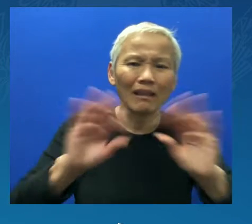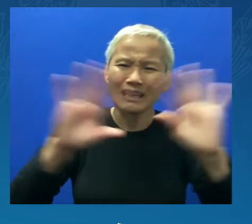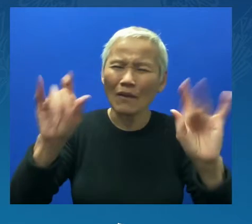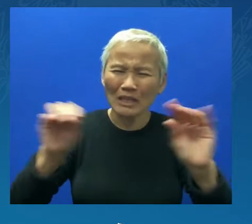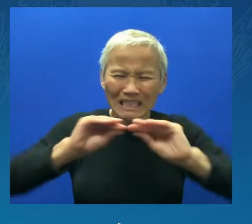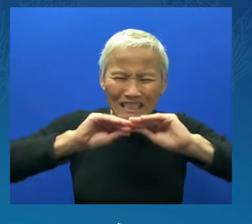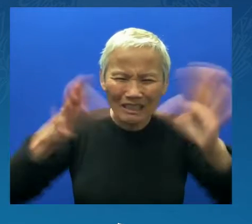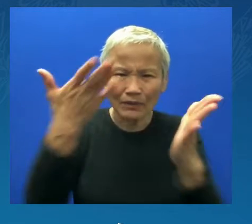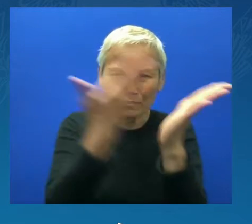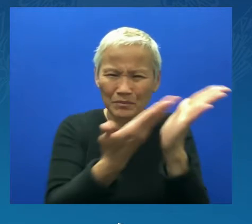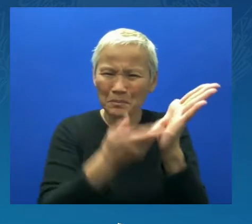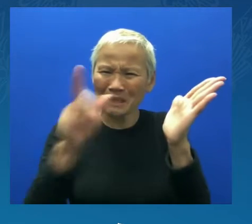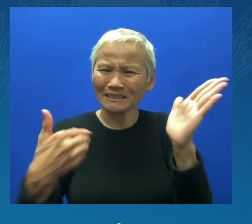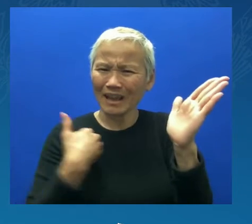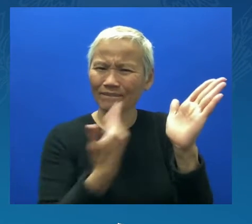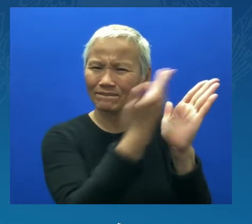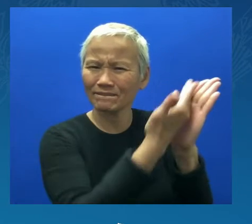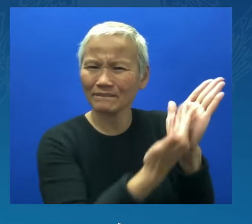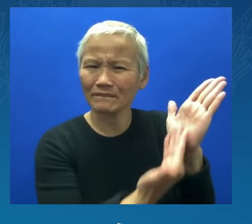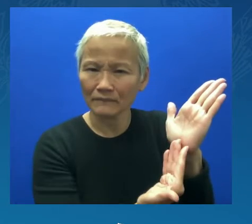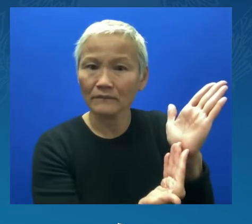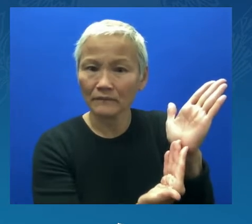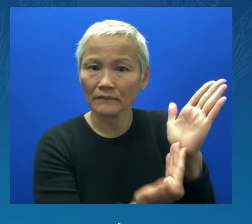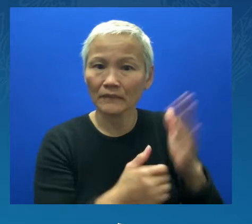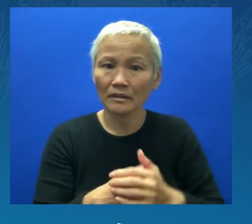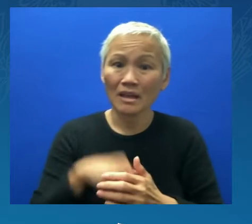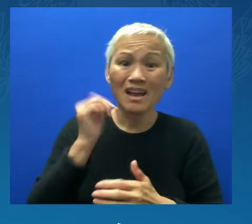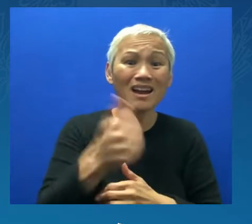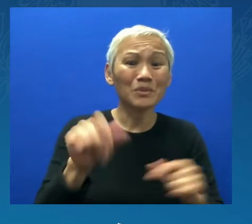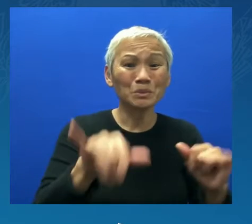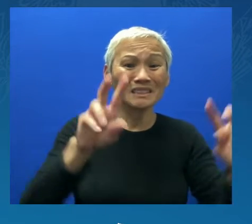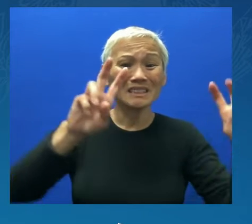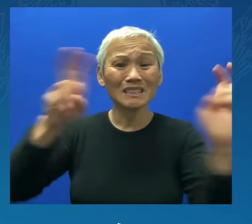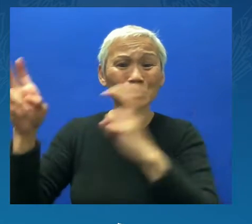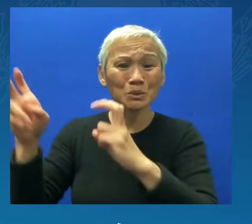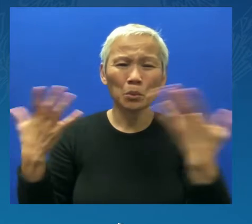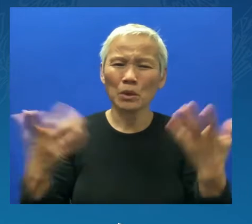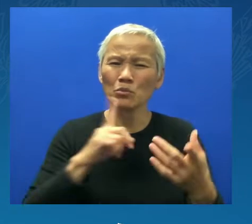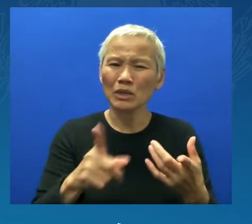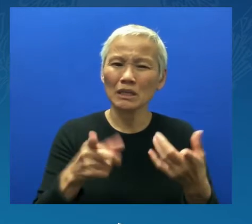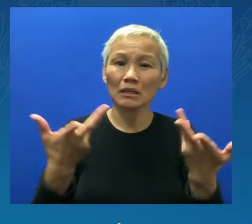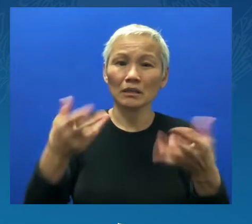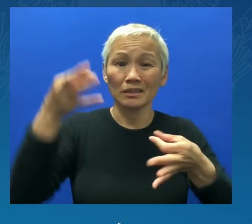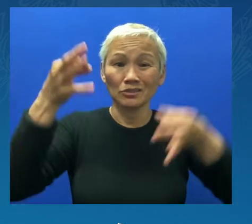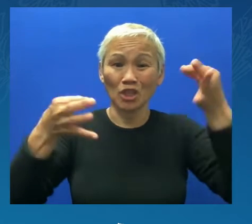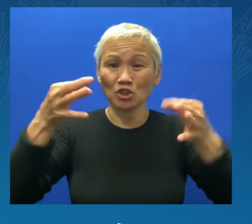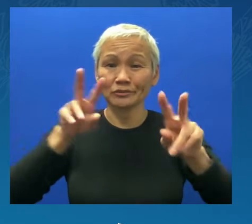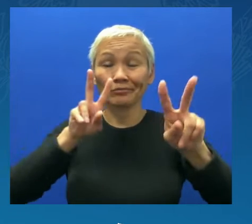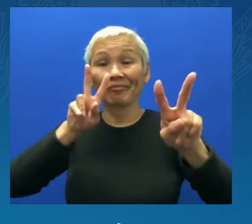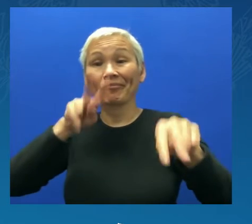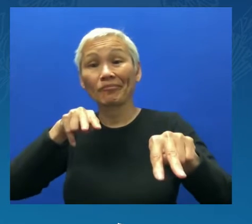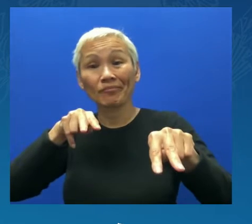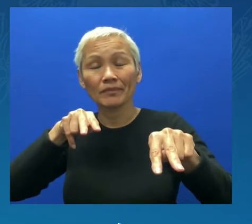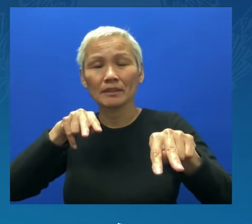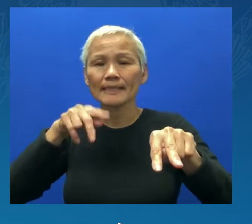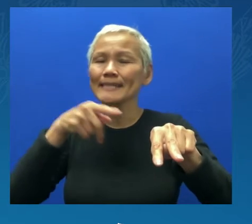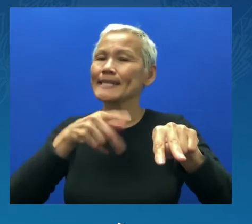is the judgment that is coming along with this. Like that -- that's thick on this issue.